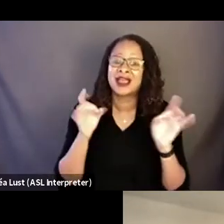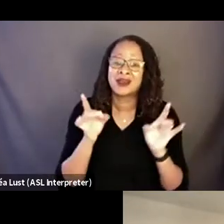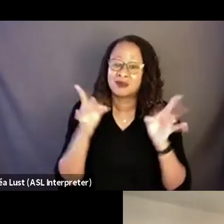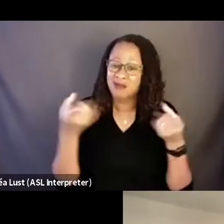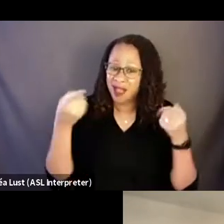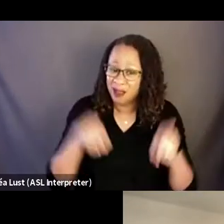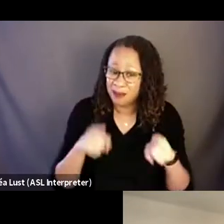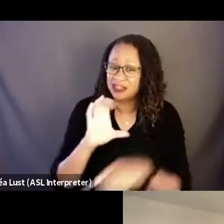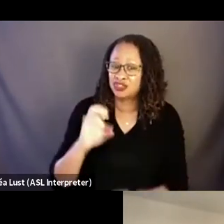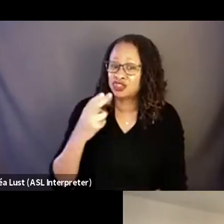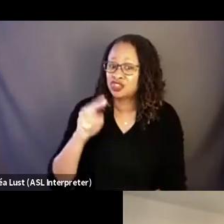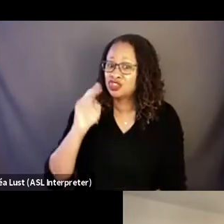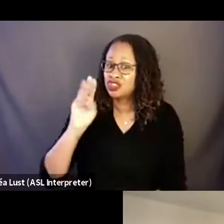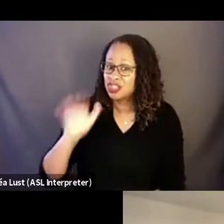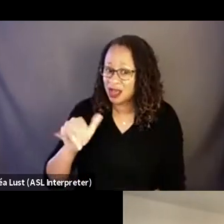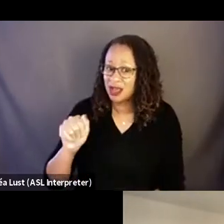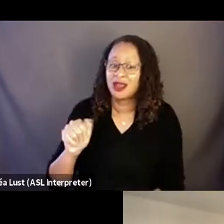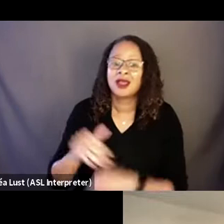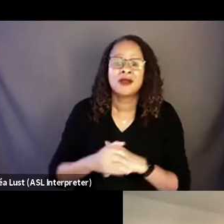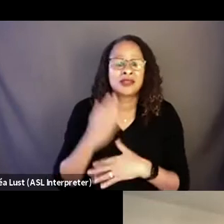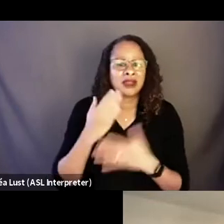A couple of organizations that were already doing some work around that.